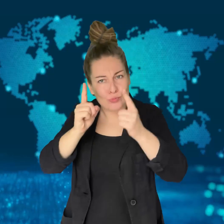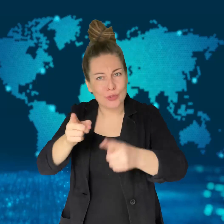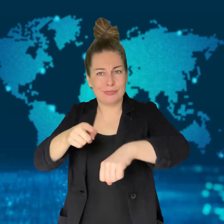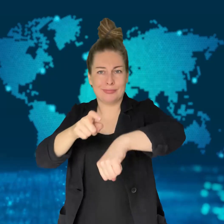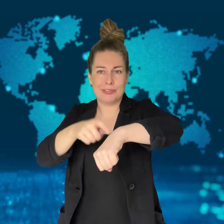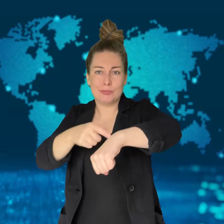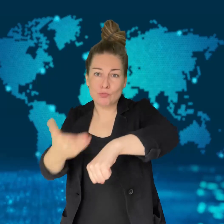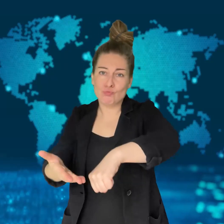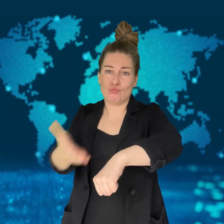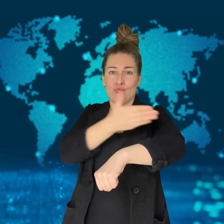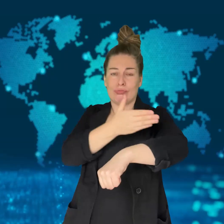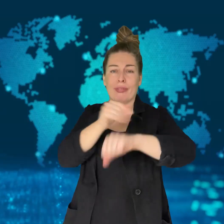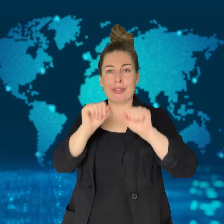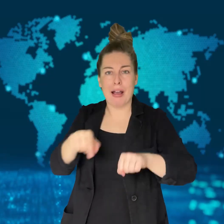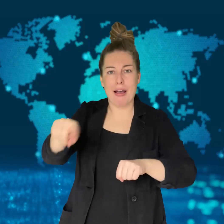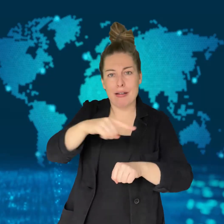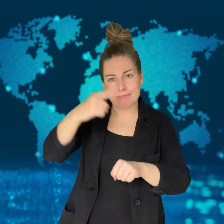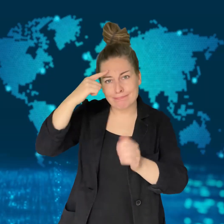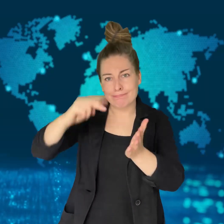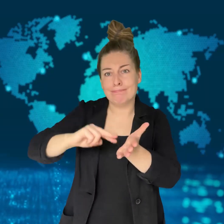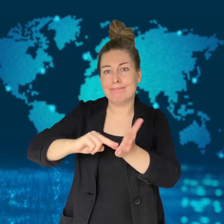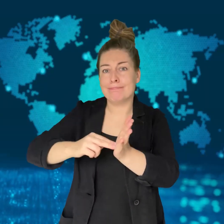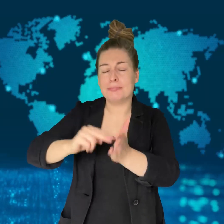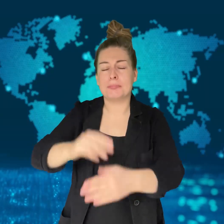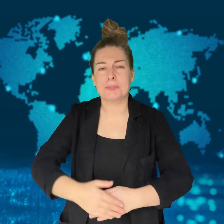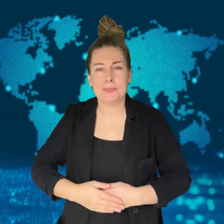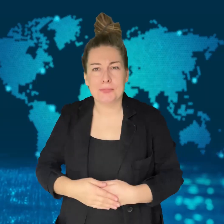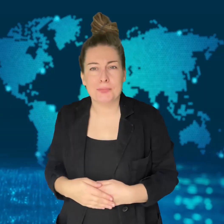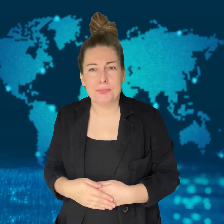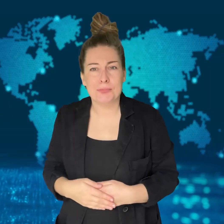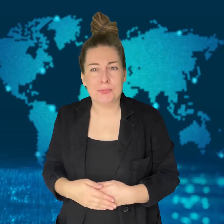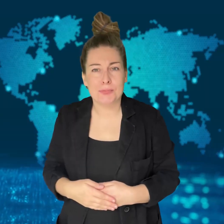The experts and scientists warned about a "gota fria,"